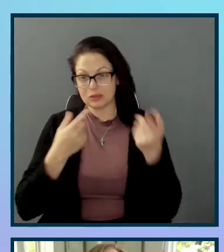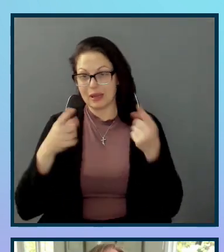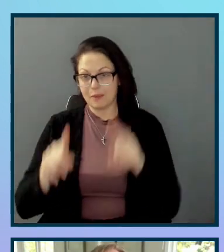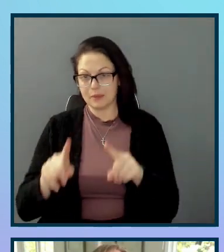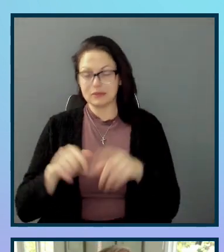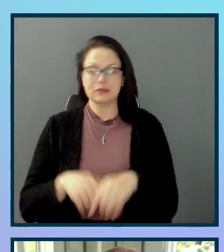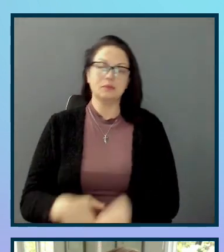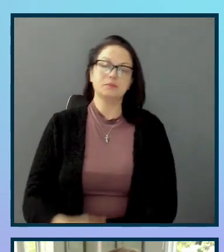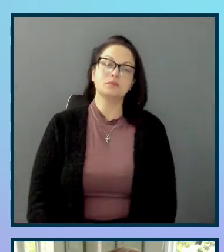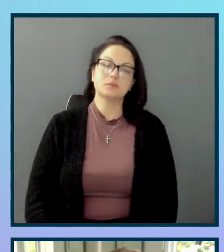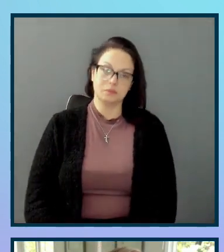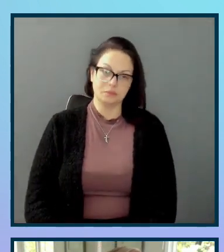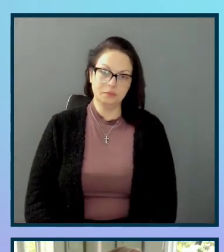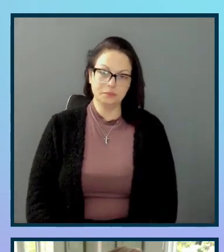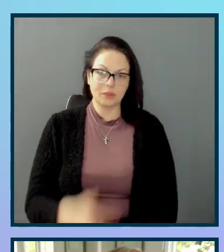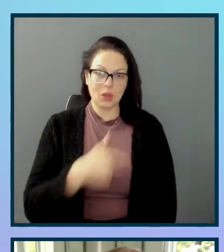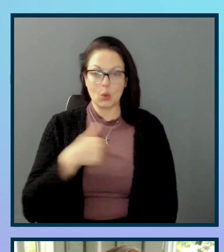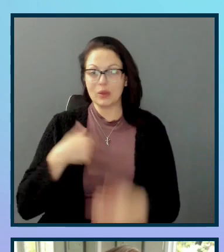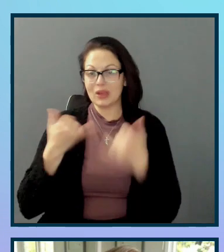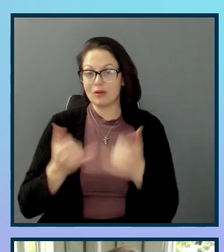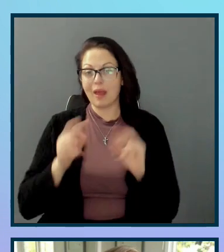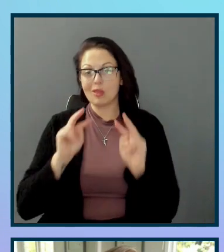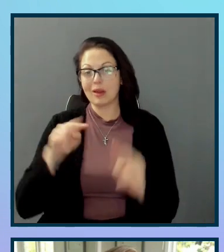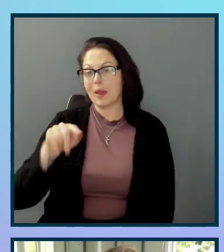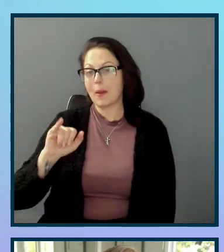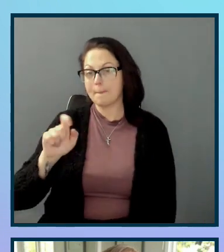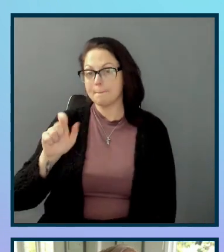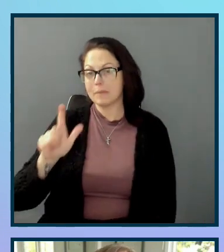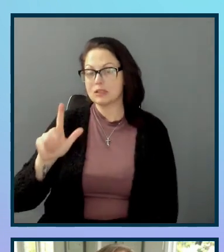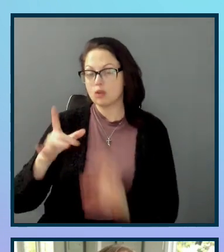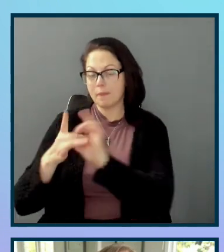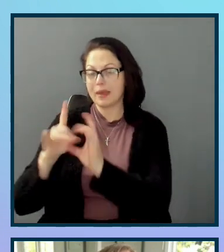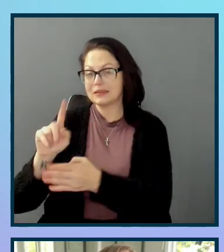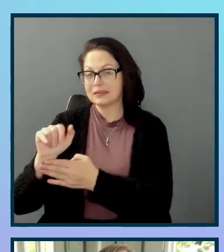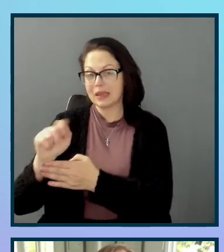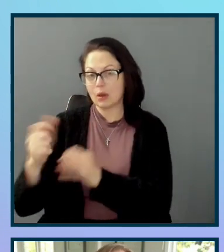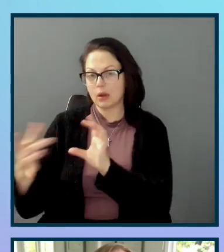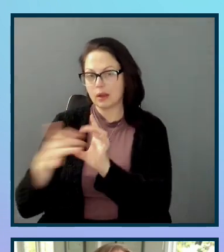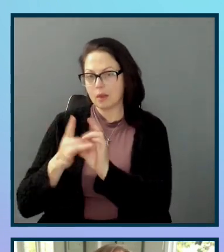We are now looking at pixel-based data when it comes to colors, which is basically what they are,